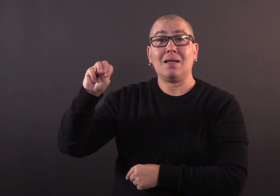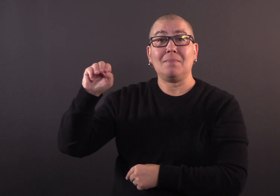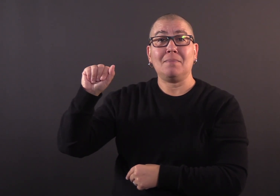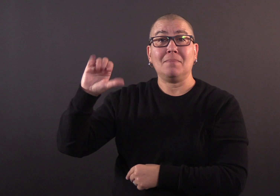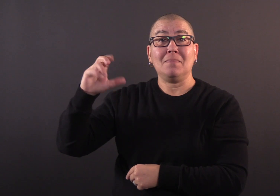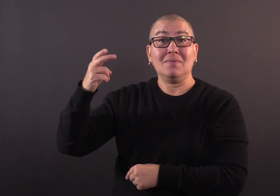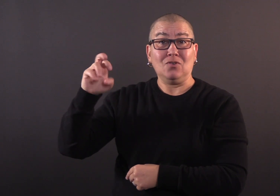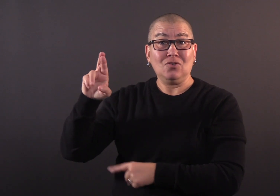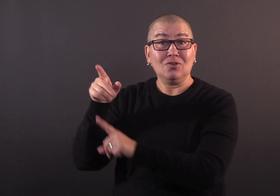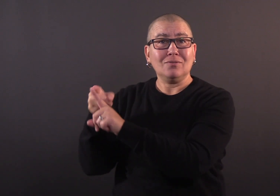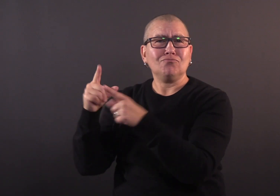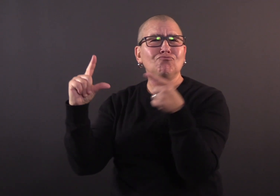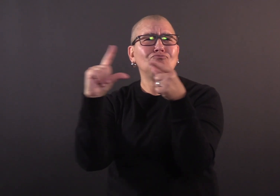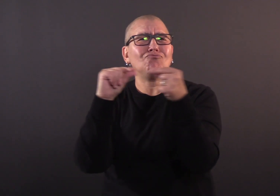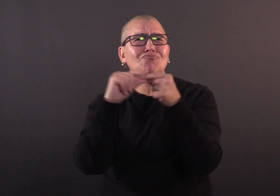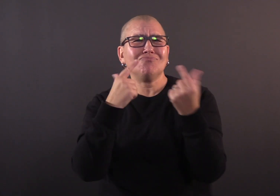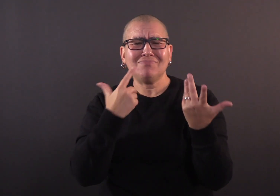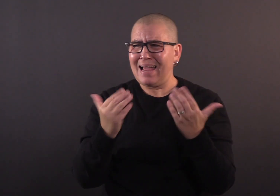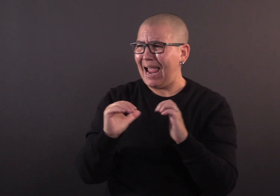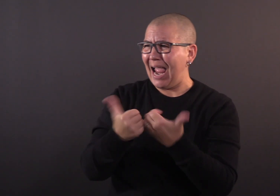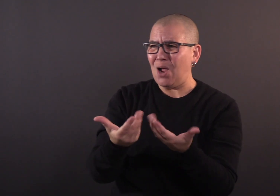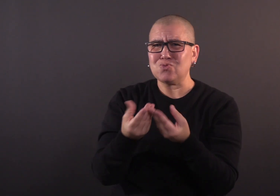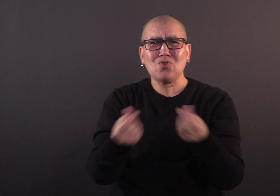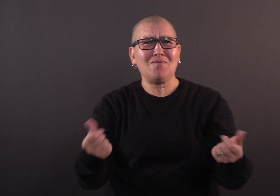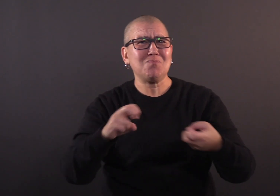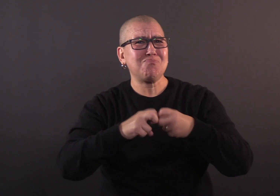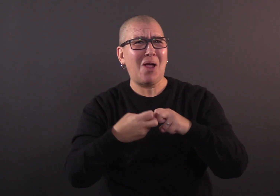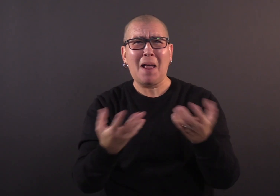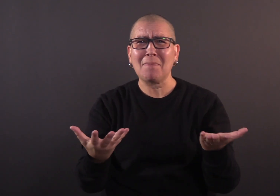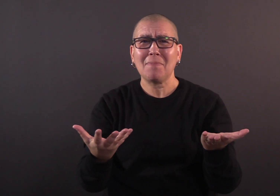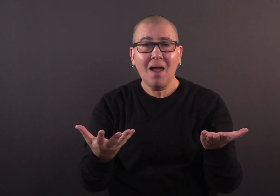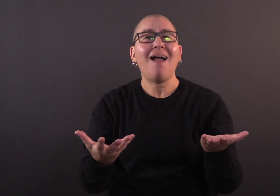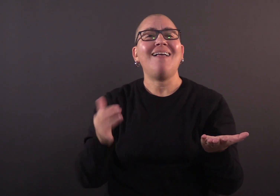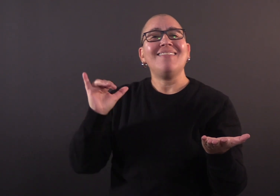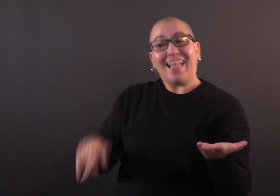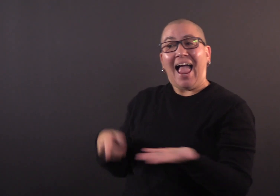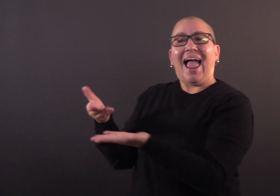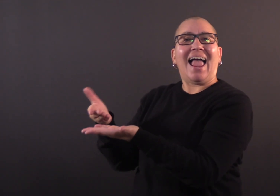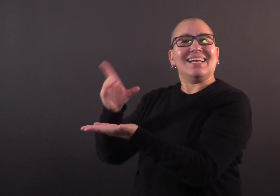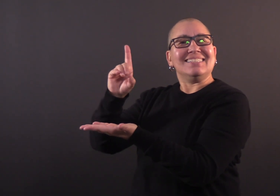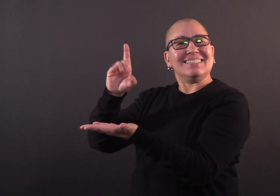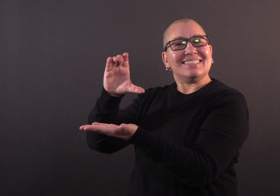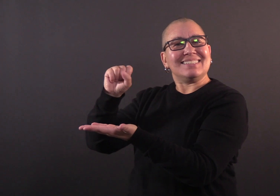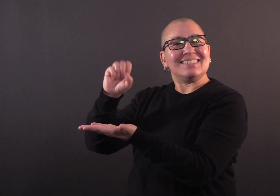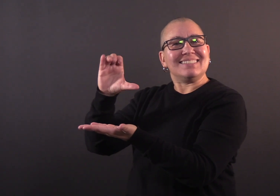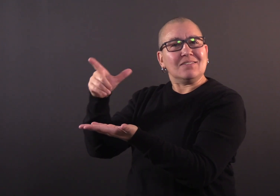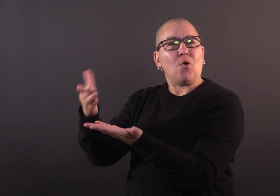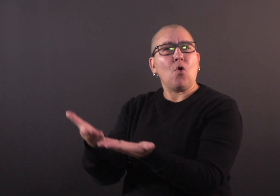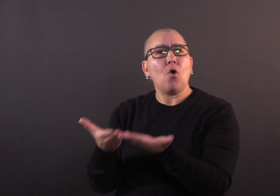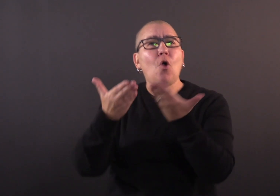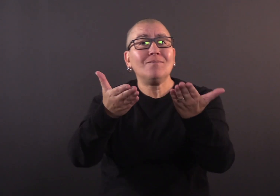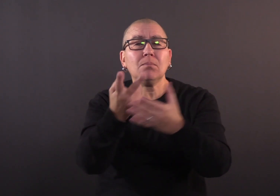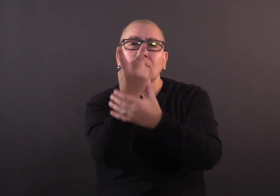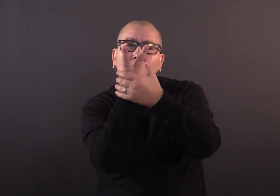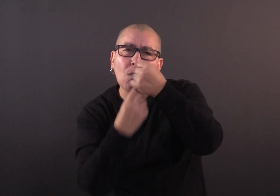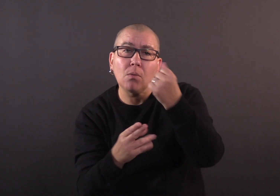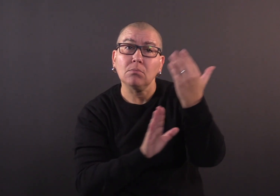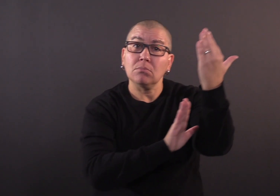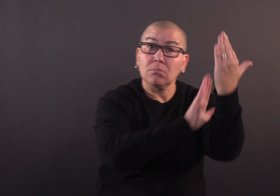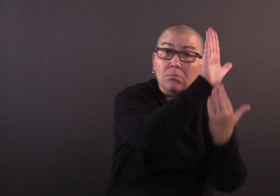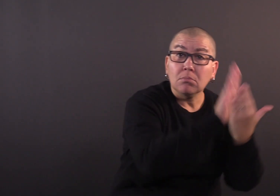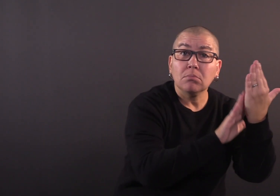offered both in-person and virtual trainings to community partners in basic sign languages.